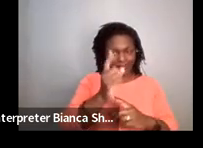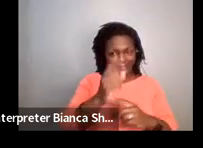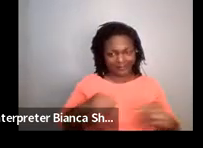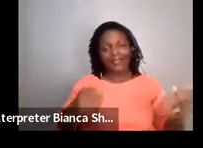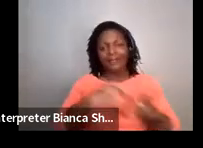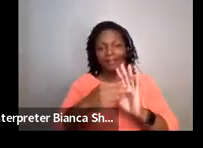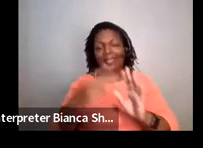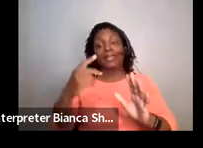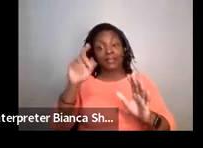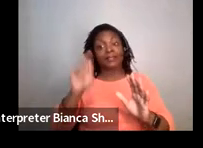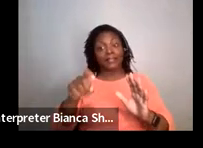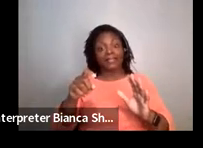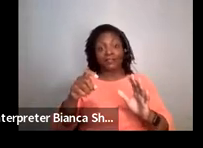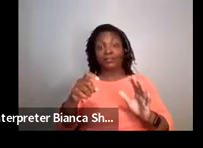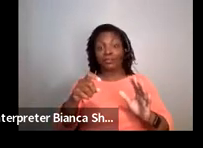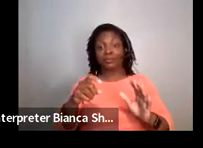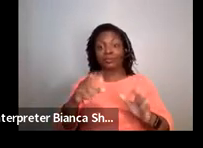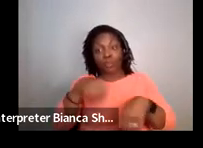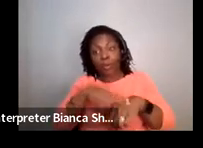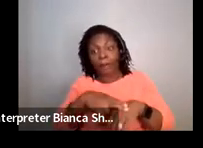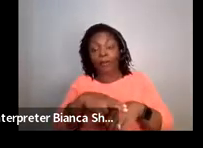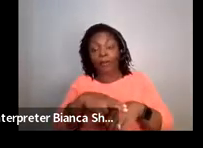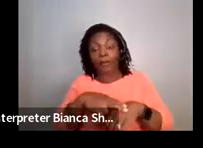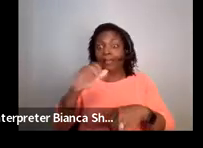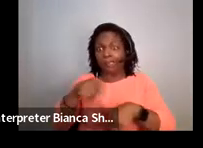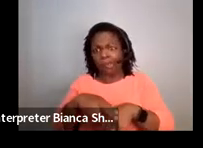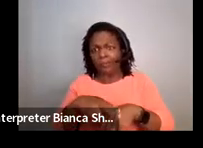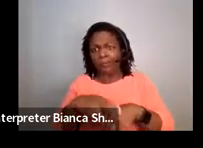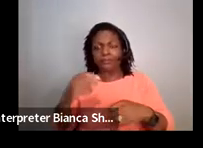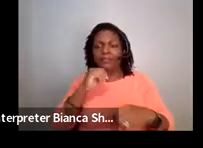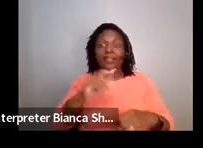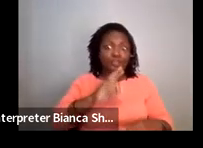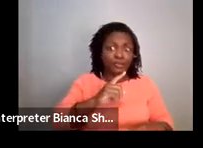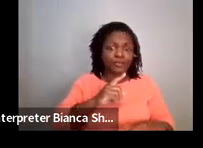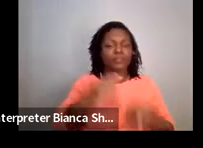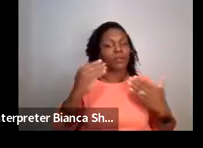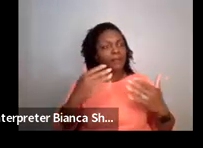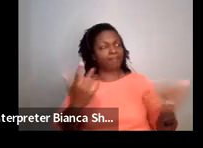I will tell you. Go talk to them don't hesitate no, hey!